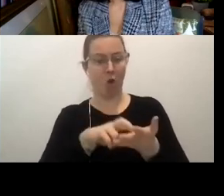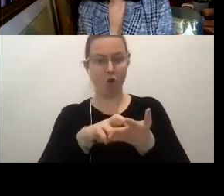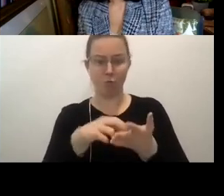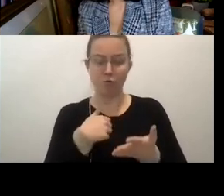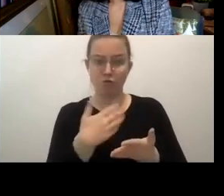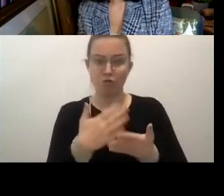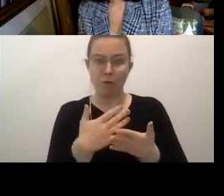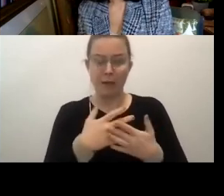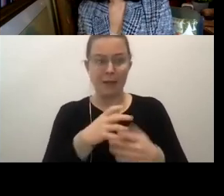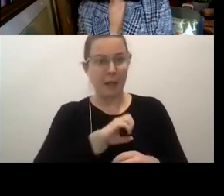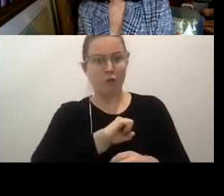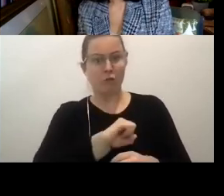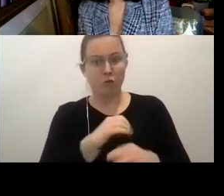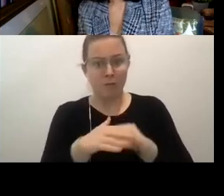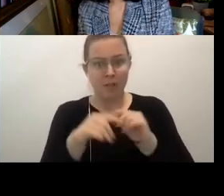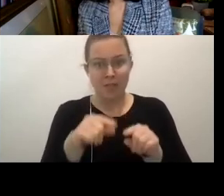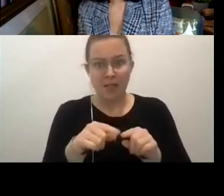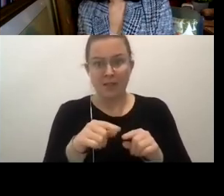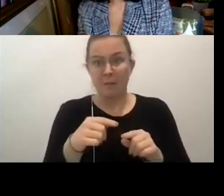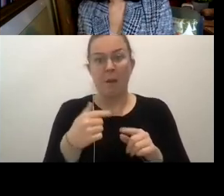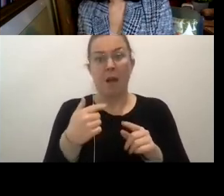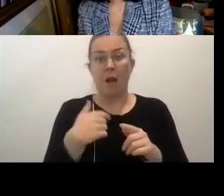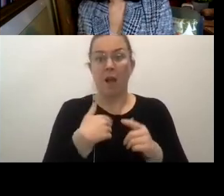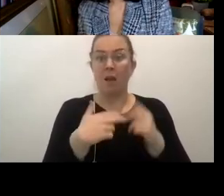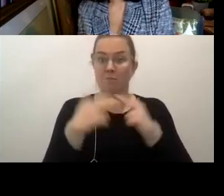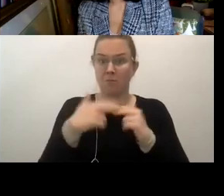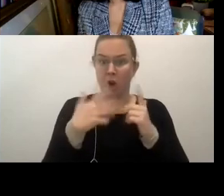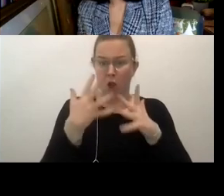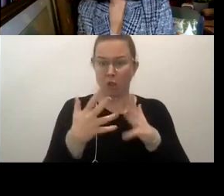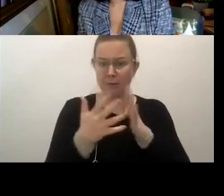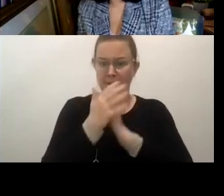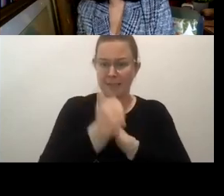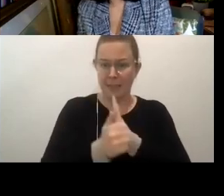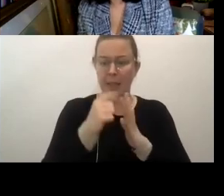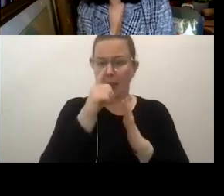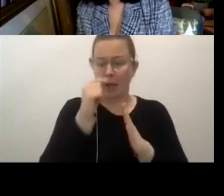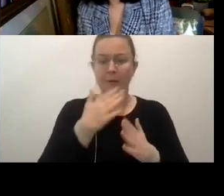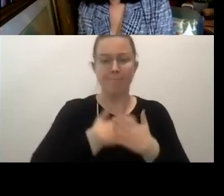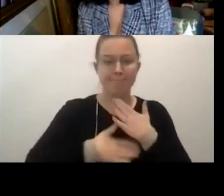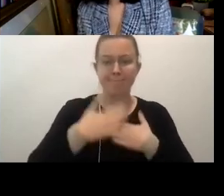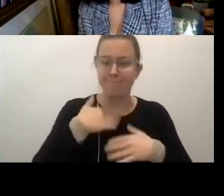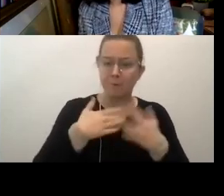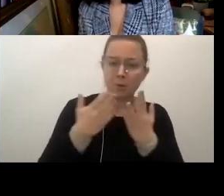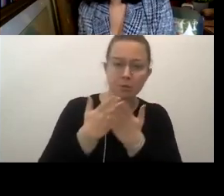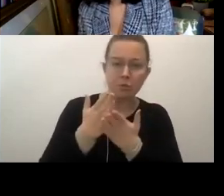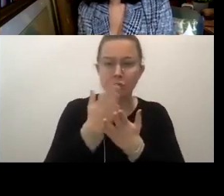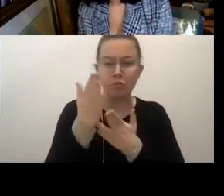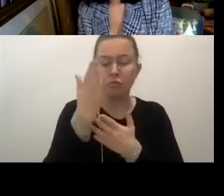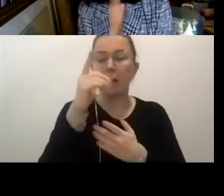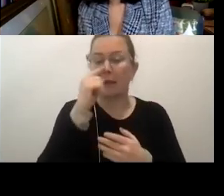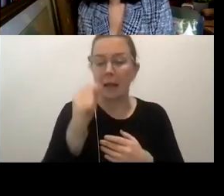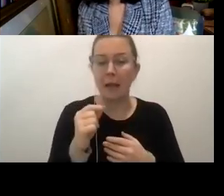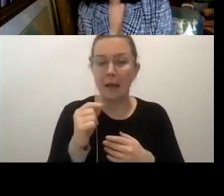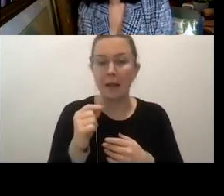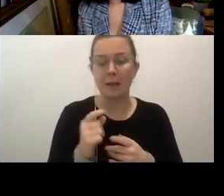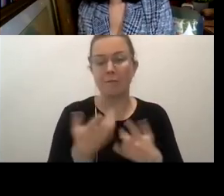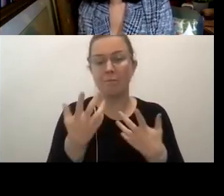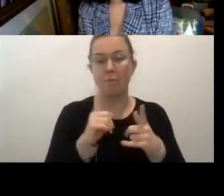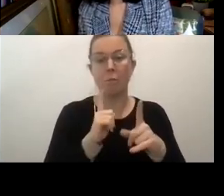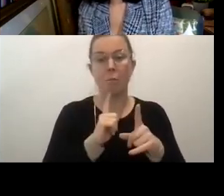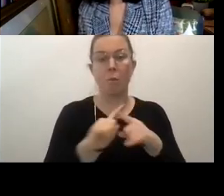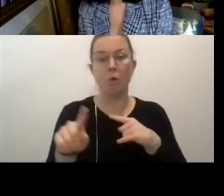But because I've picked up so many skills to pass and cope, most people